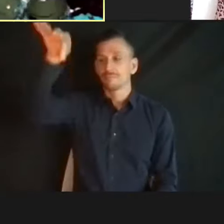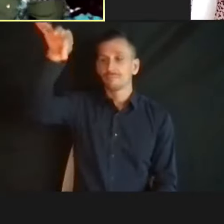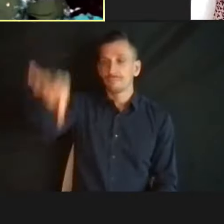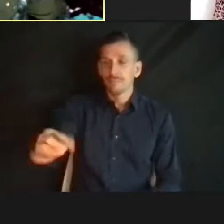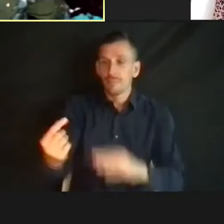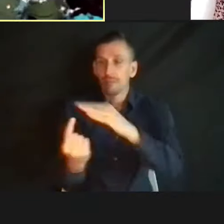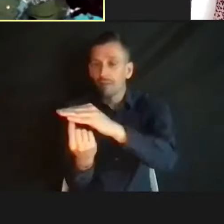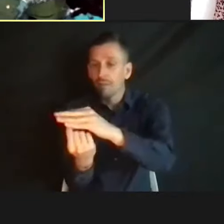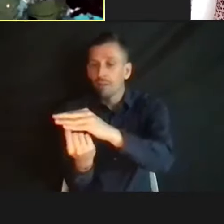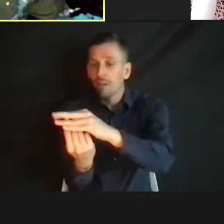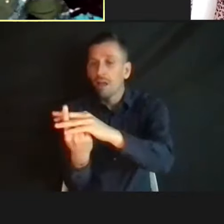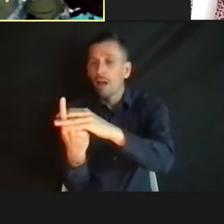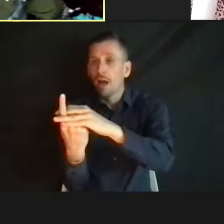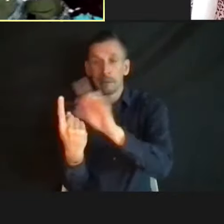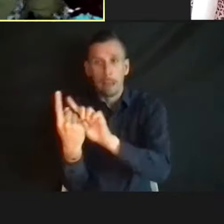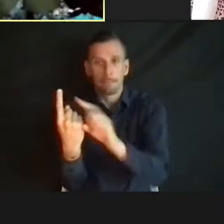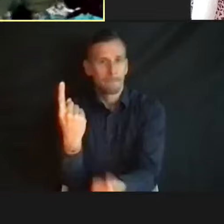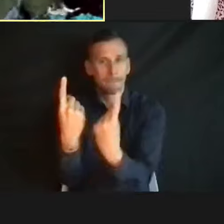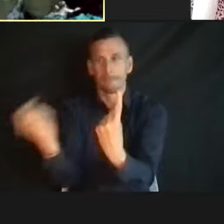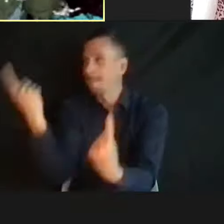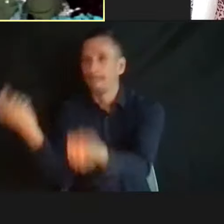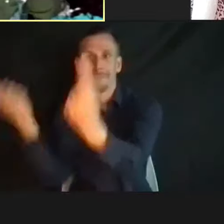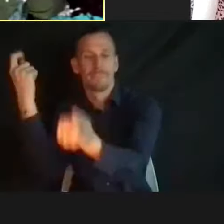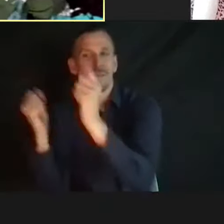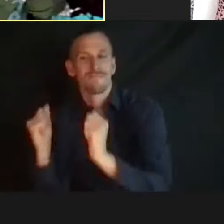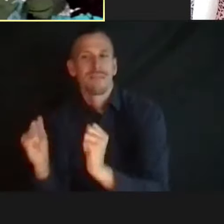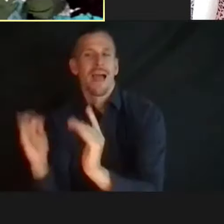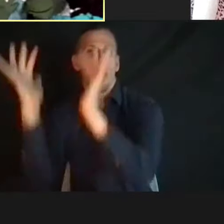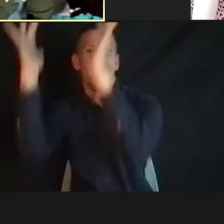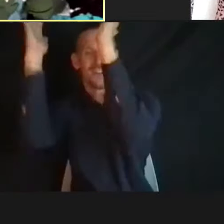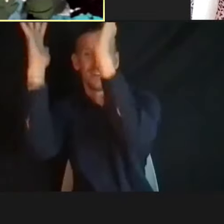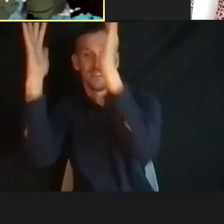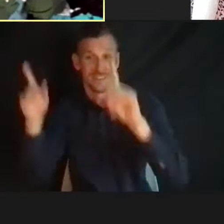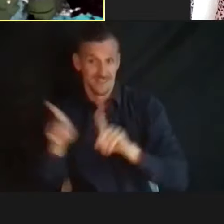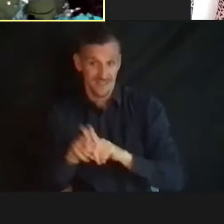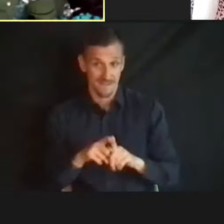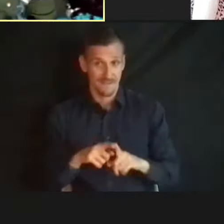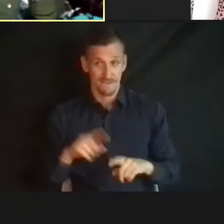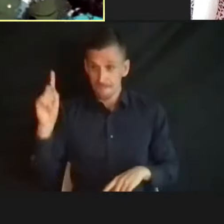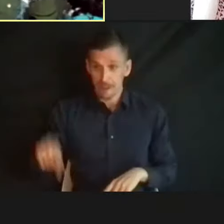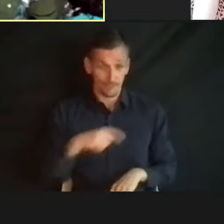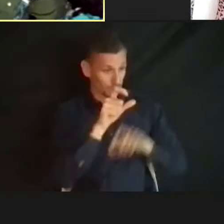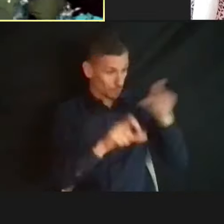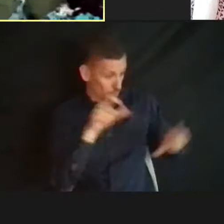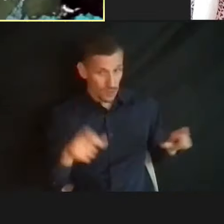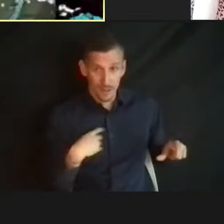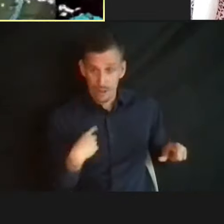these trees to grow, but they are also able to support their own innovation, to look for